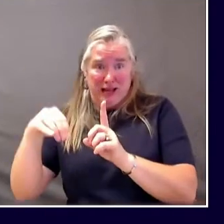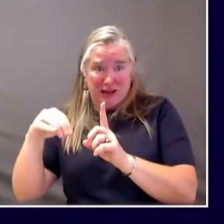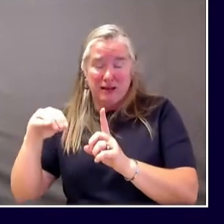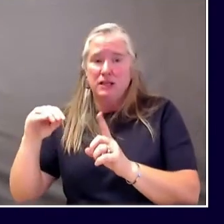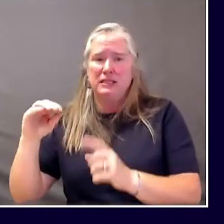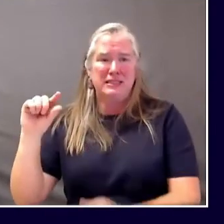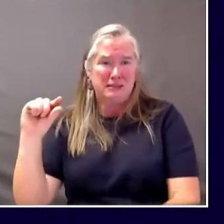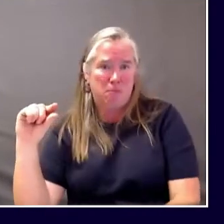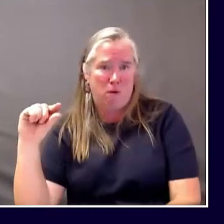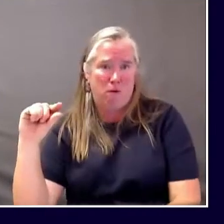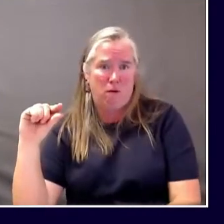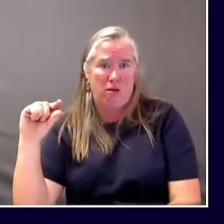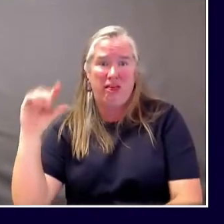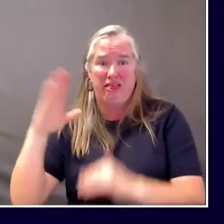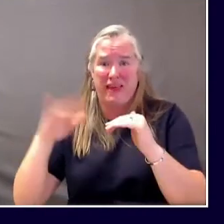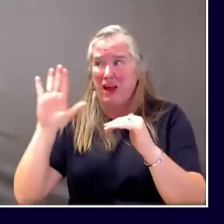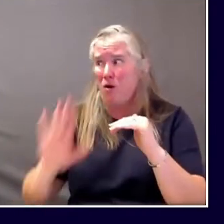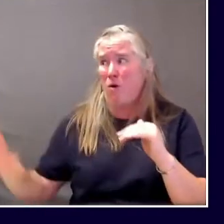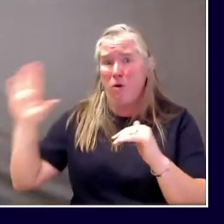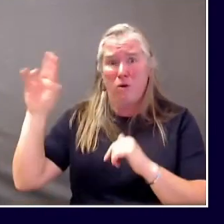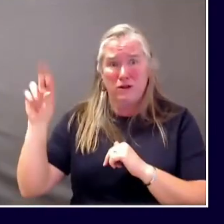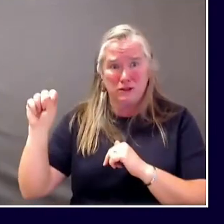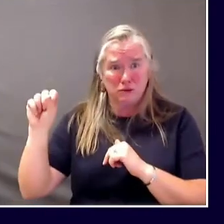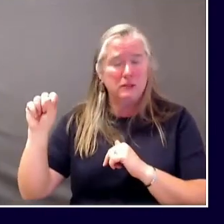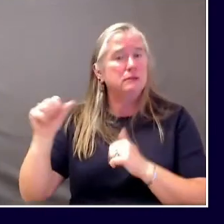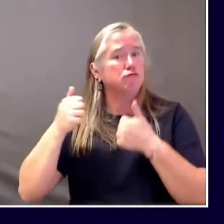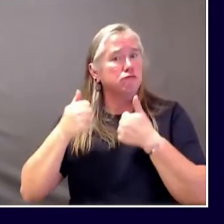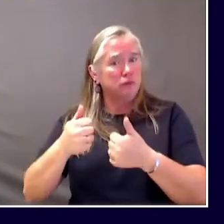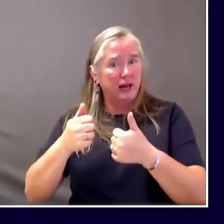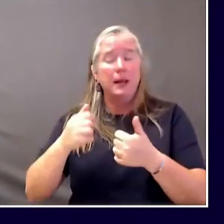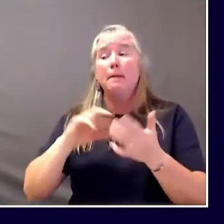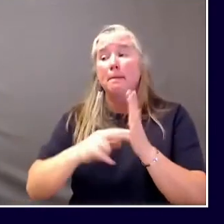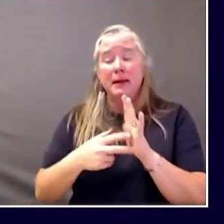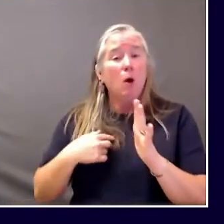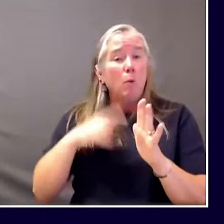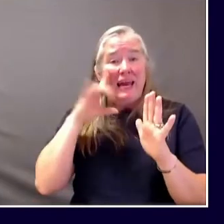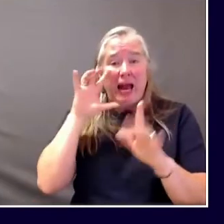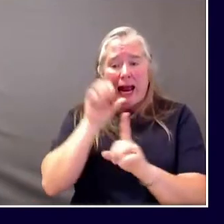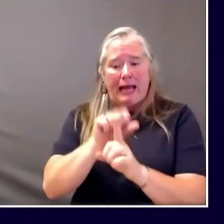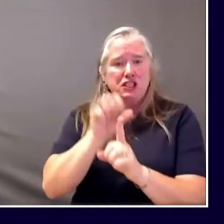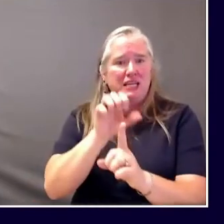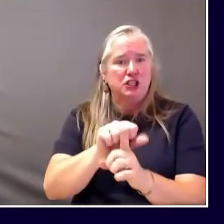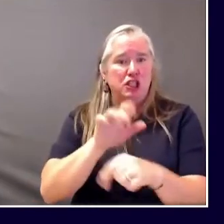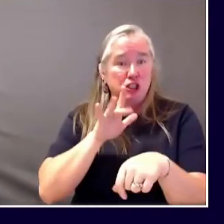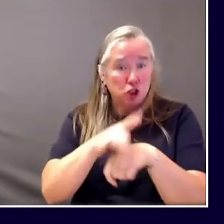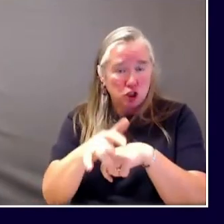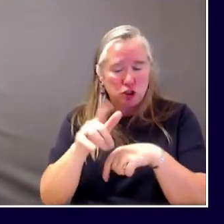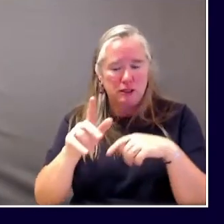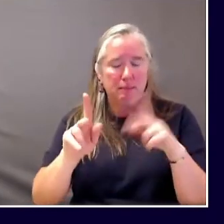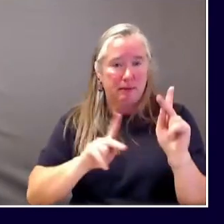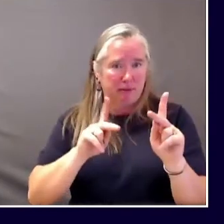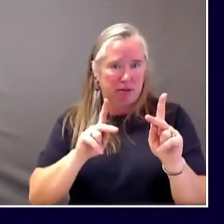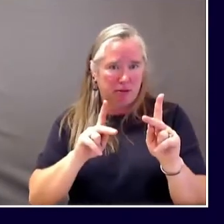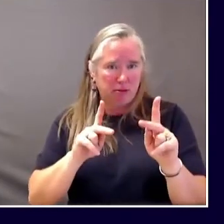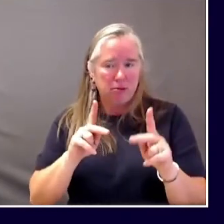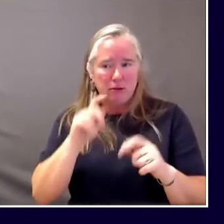that's a good thing it means we can detect those cases early and